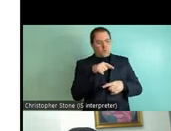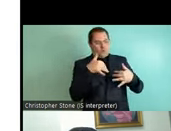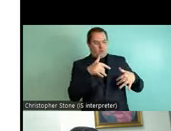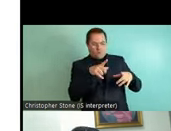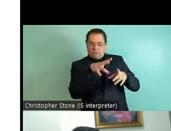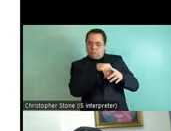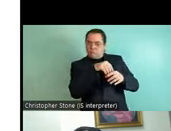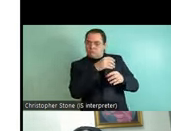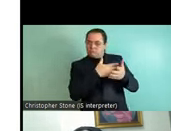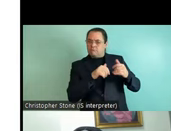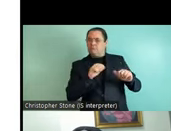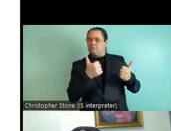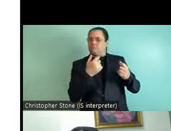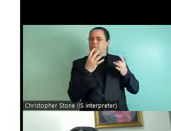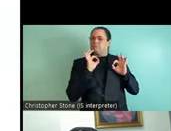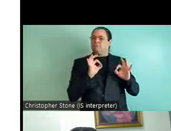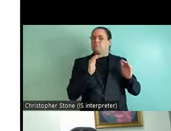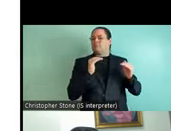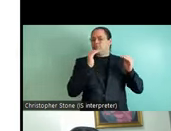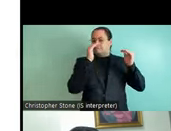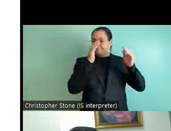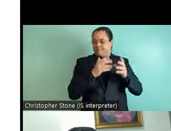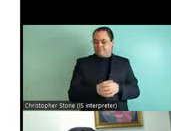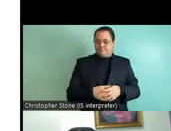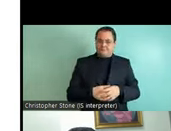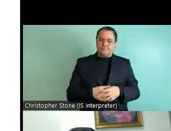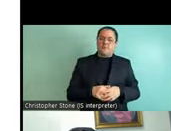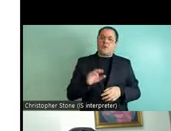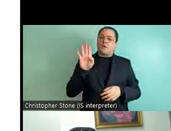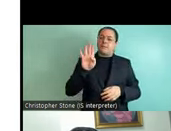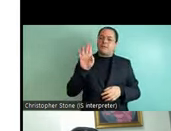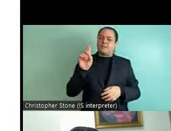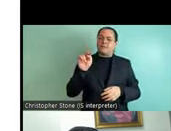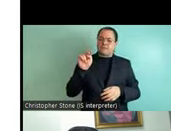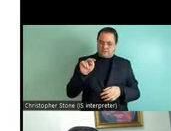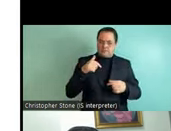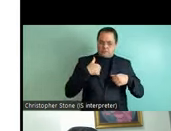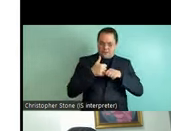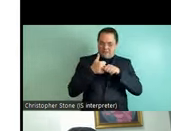So the Nigerian business disability network as adopted the a little GBDN 10 principles